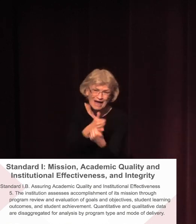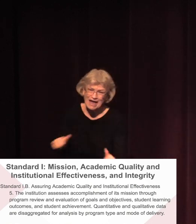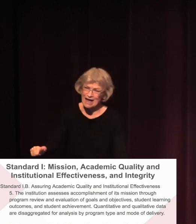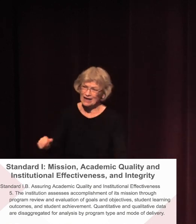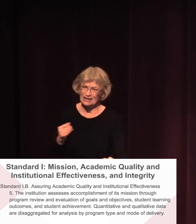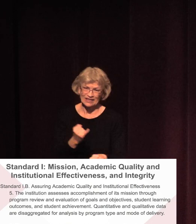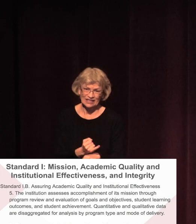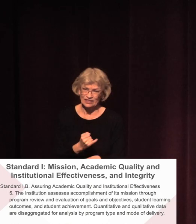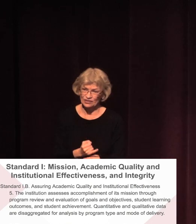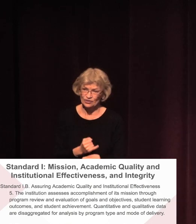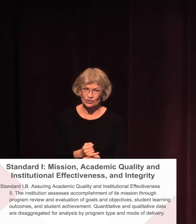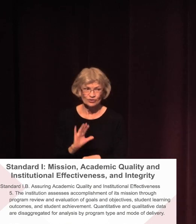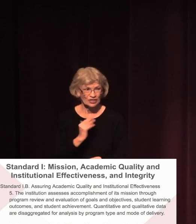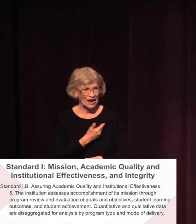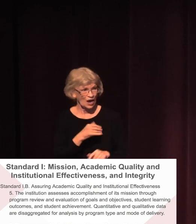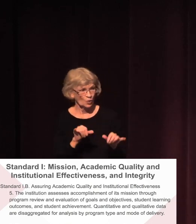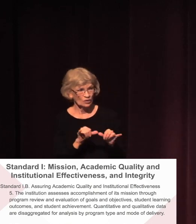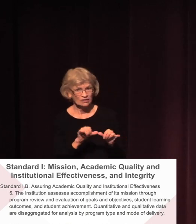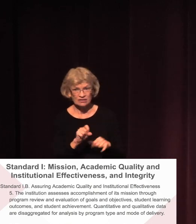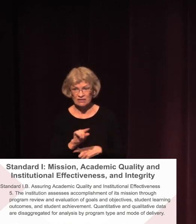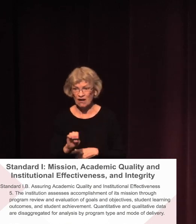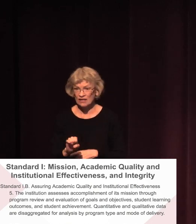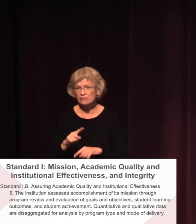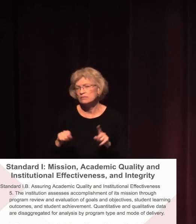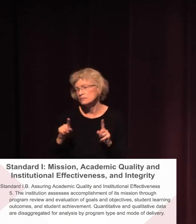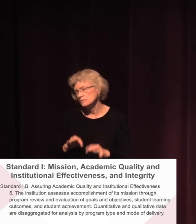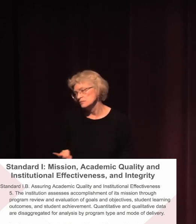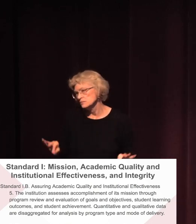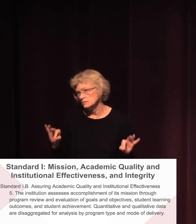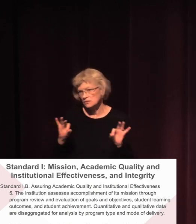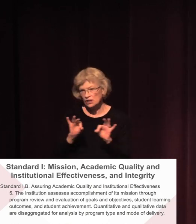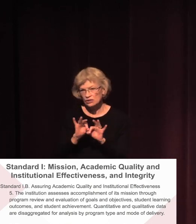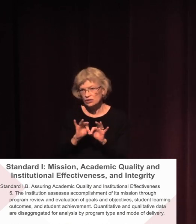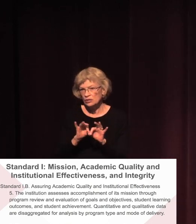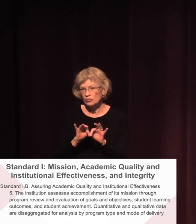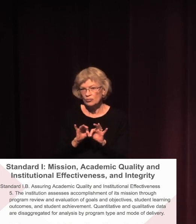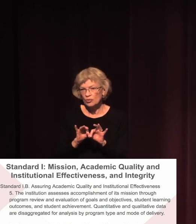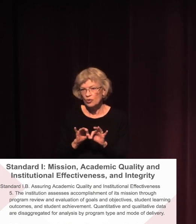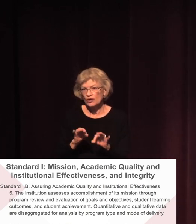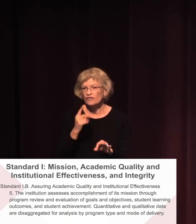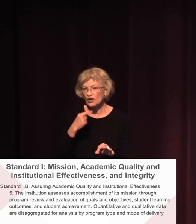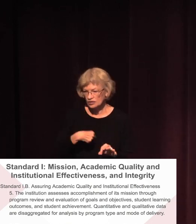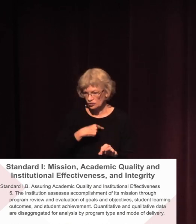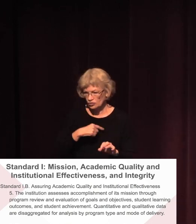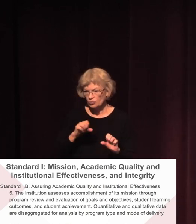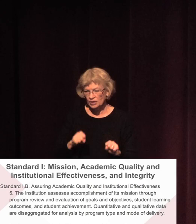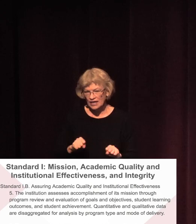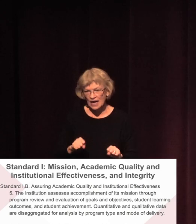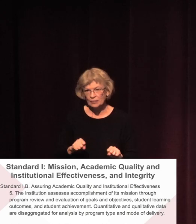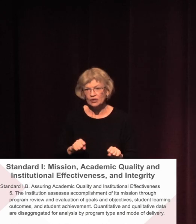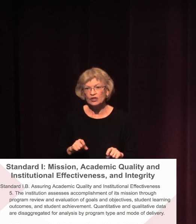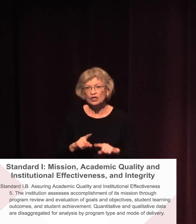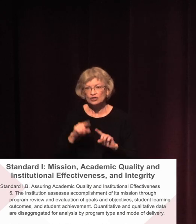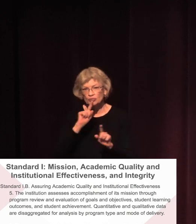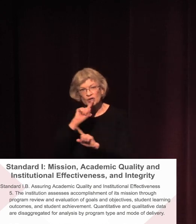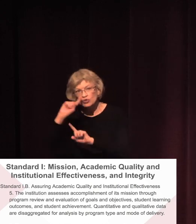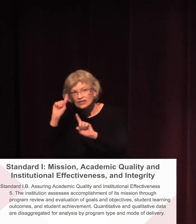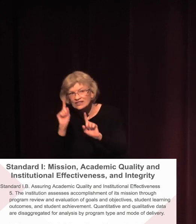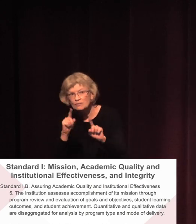in particular but if we stand back further, this is an area of challenge for any institution of the size of which we are but it is particularly important in a world where we need to be more